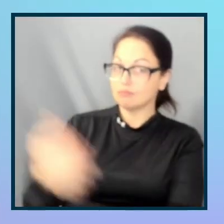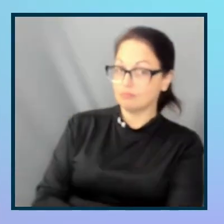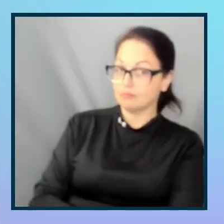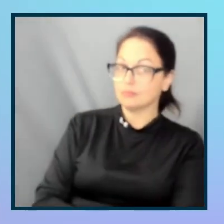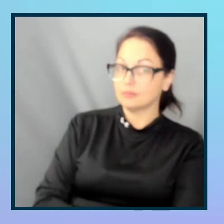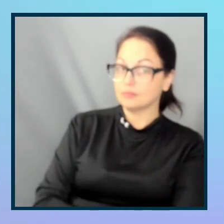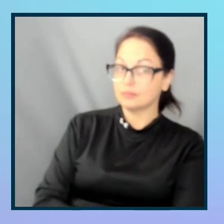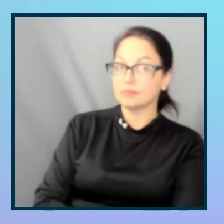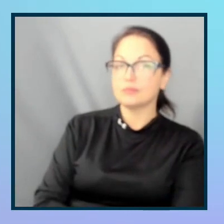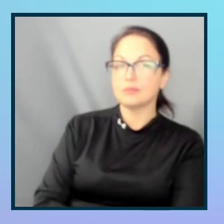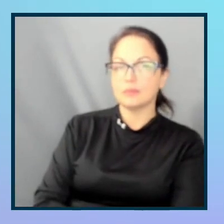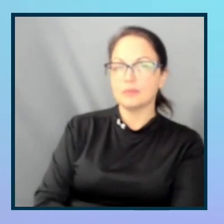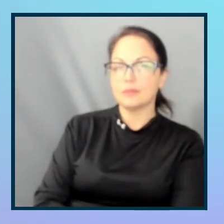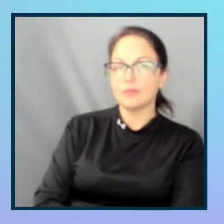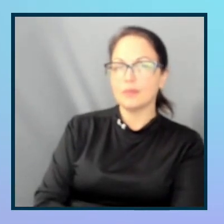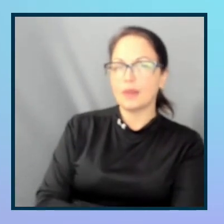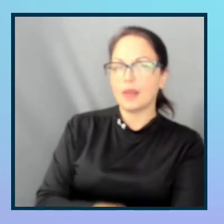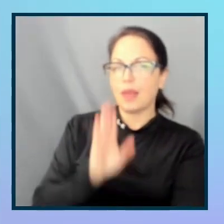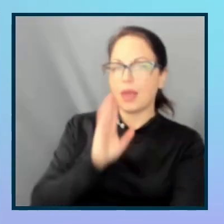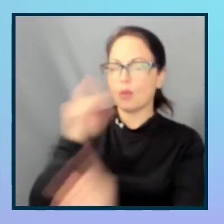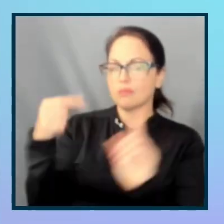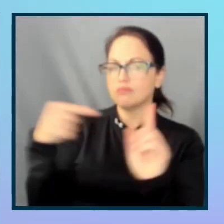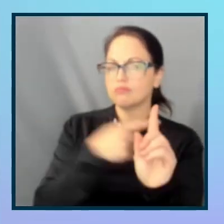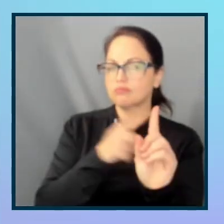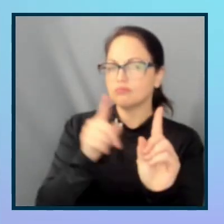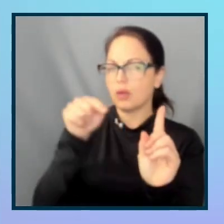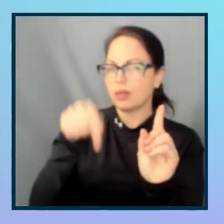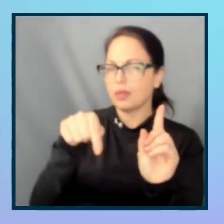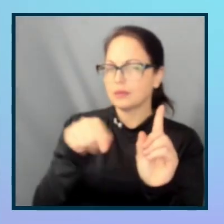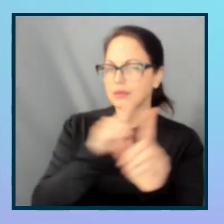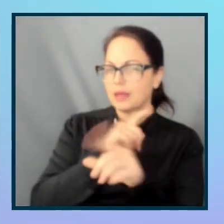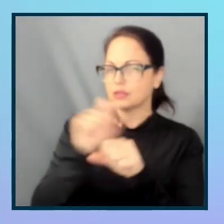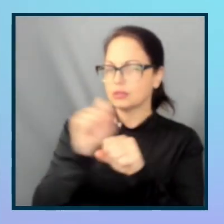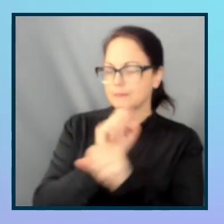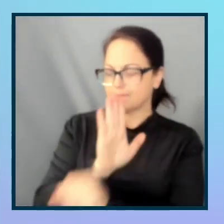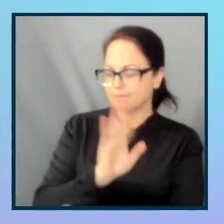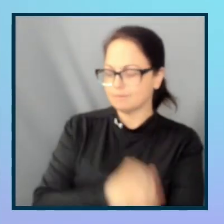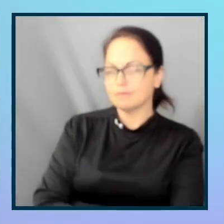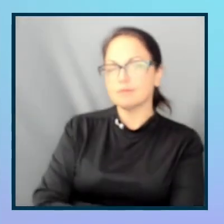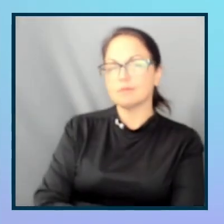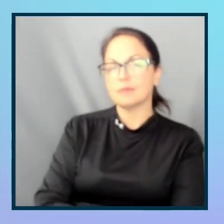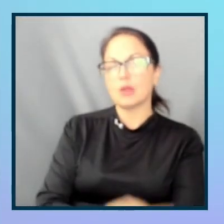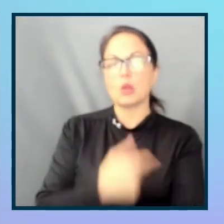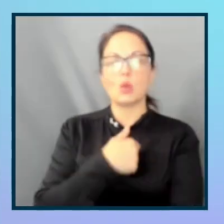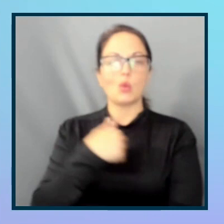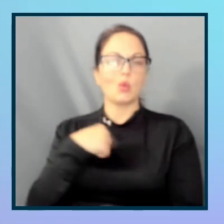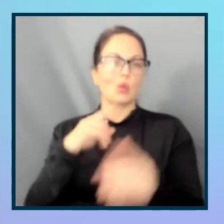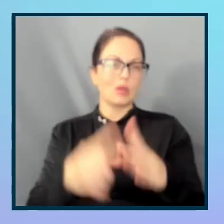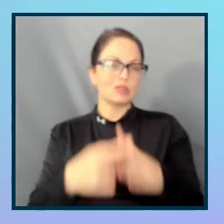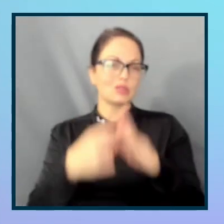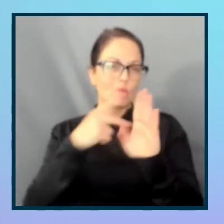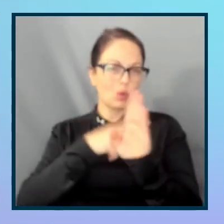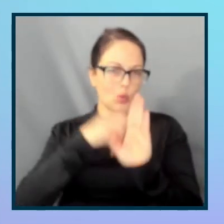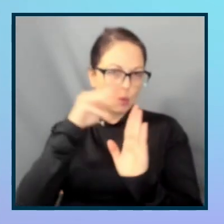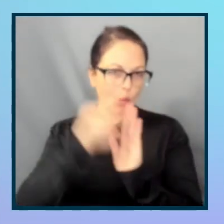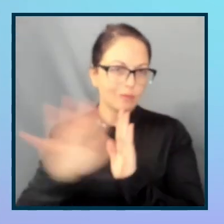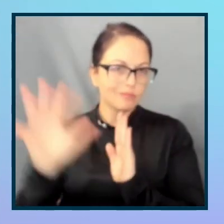I'm gonna take a slight detour on this. So we started a program a few years ago, it's TurboTax Live,